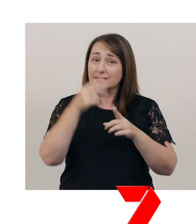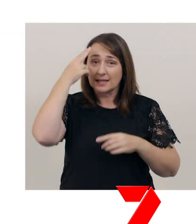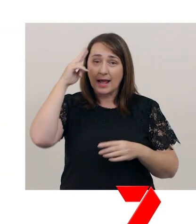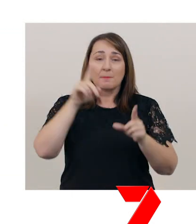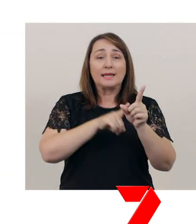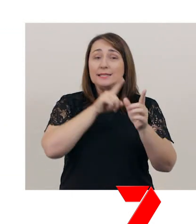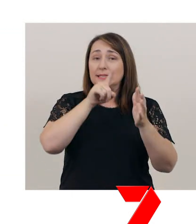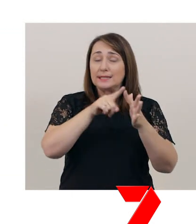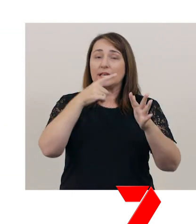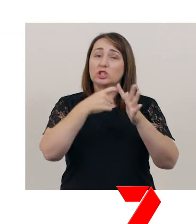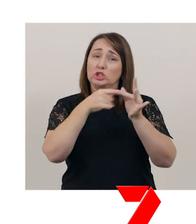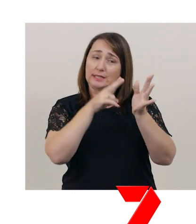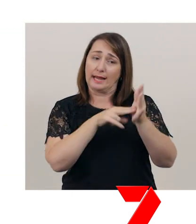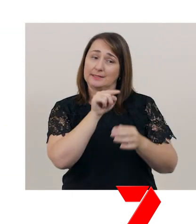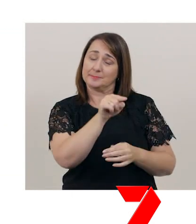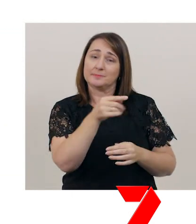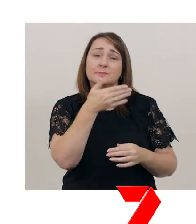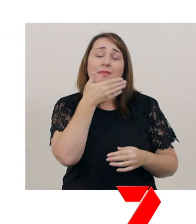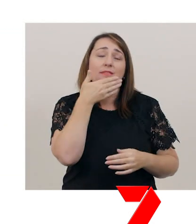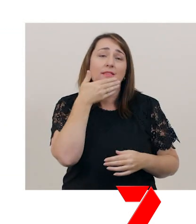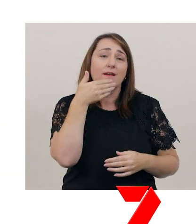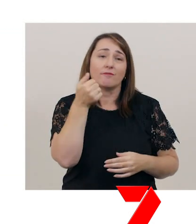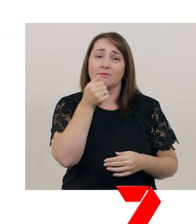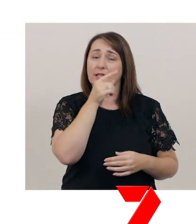She was very beautiful, with shining dark eyes, silken hair,